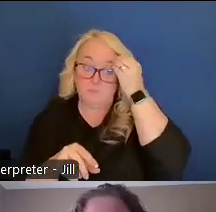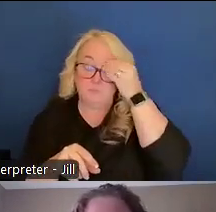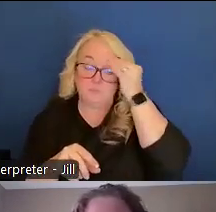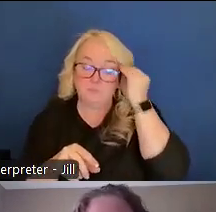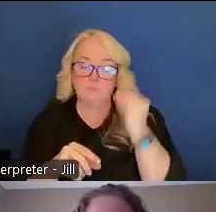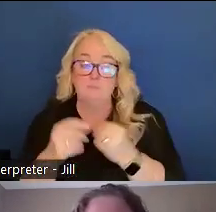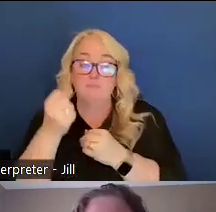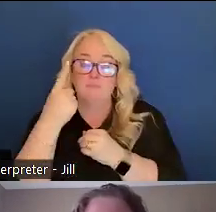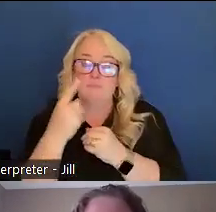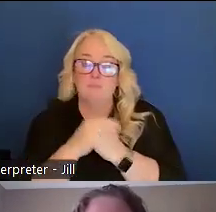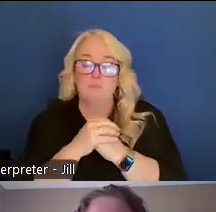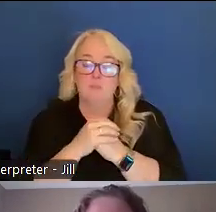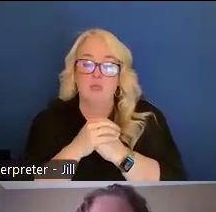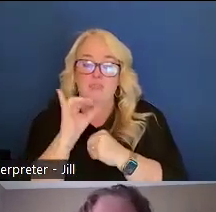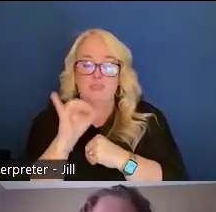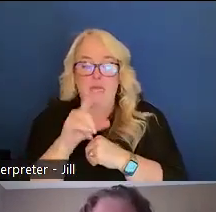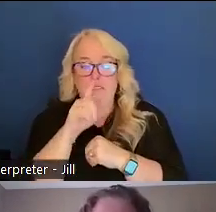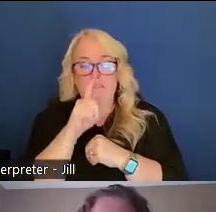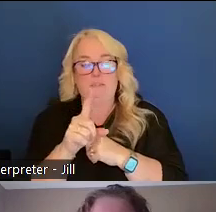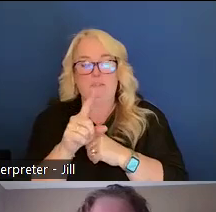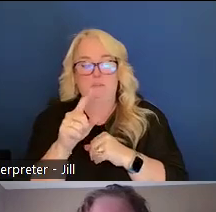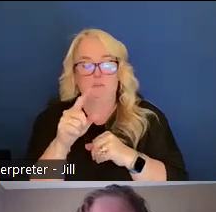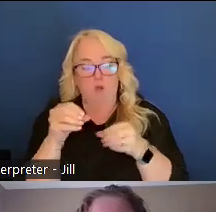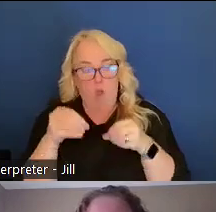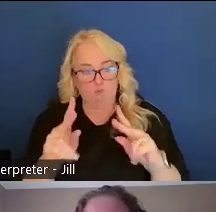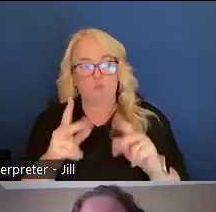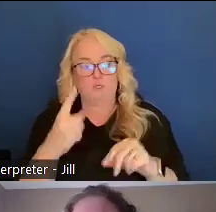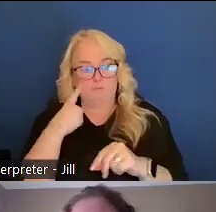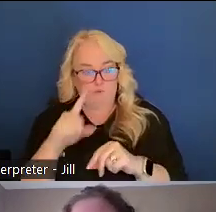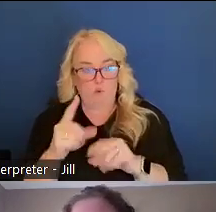it's one of the few structured opportunities for feedback on